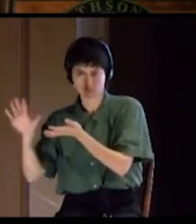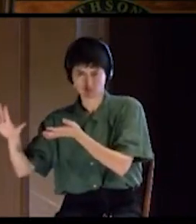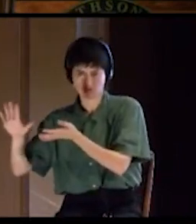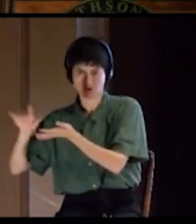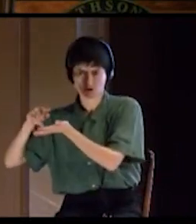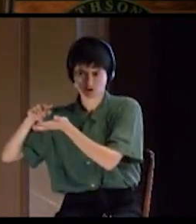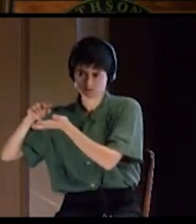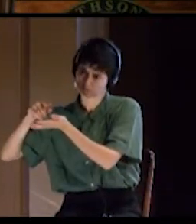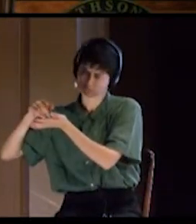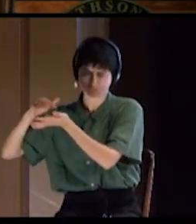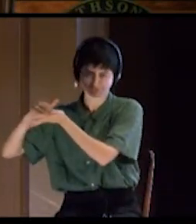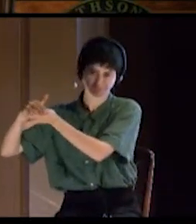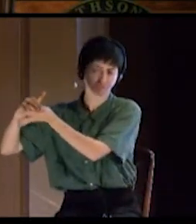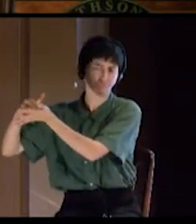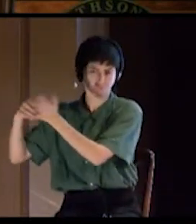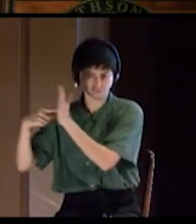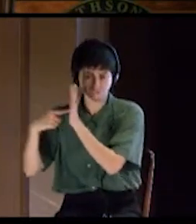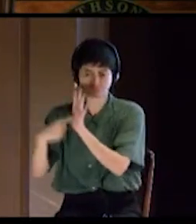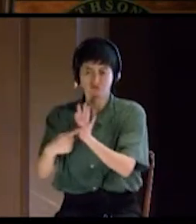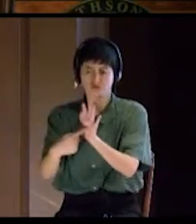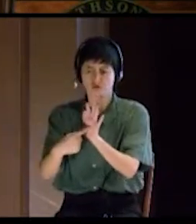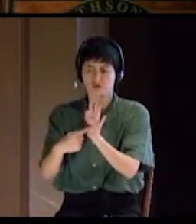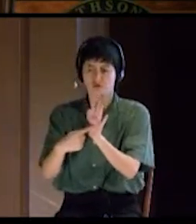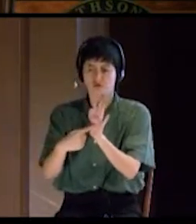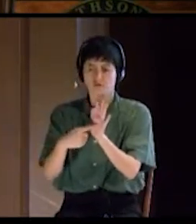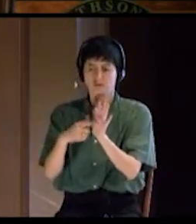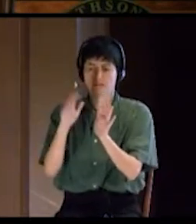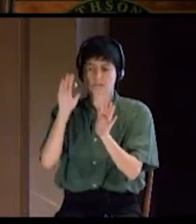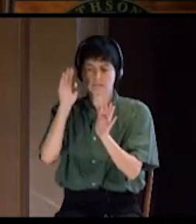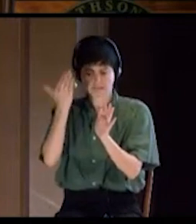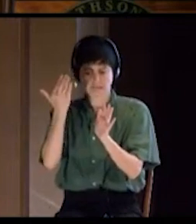it's better to be larger, to overtake the smaller species.